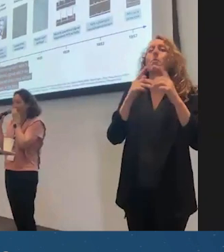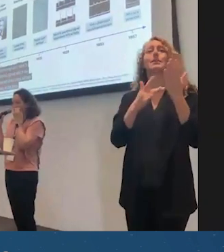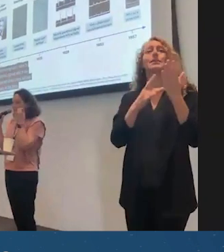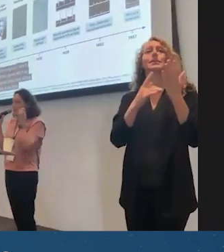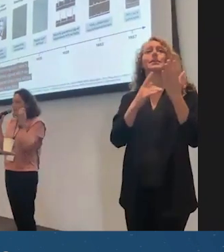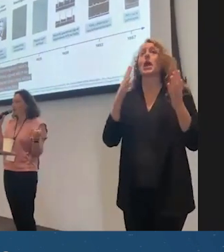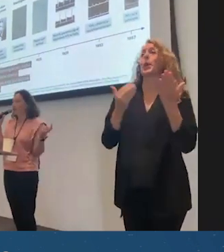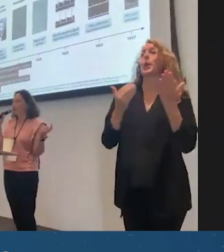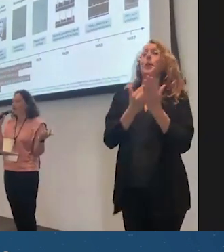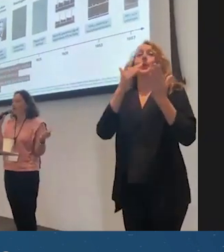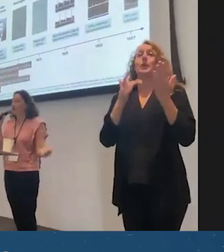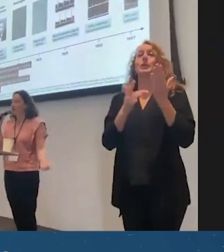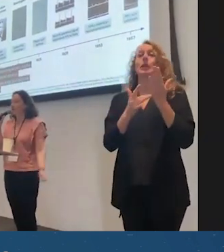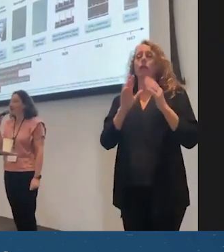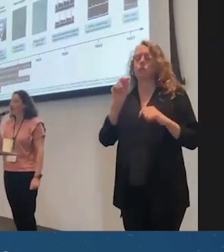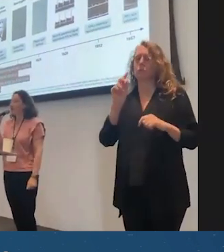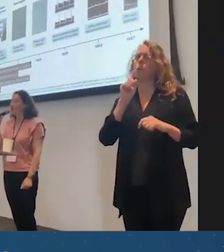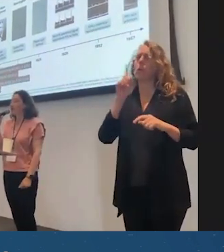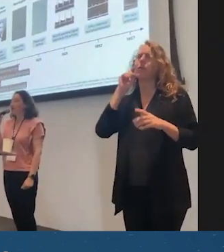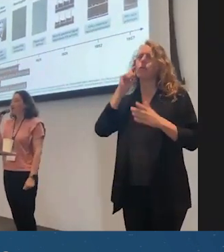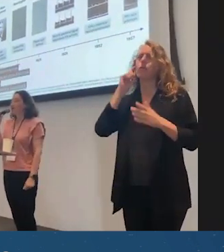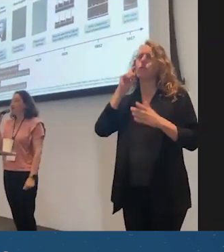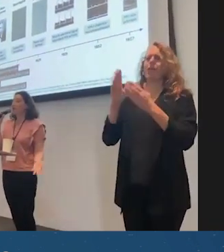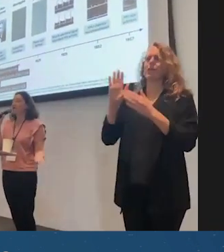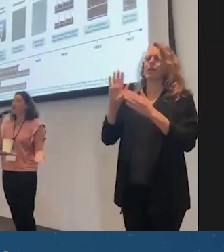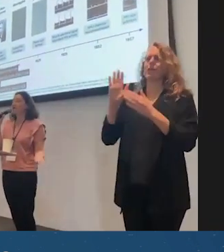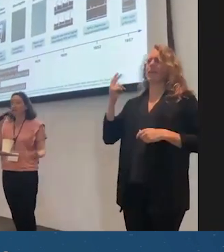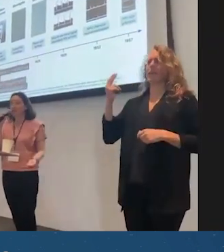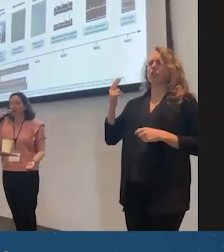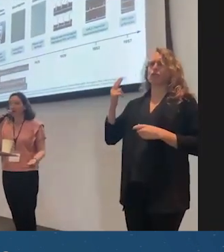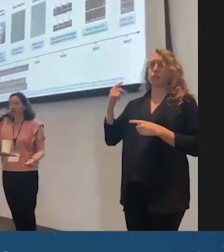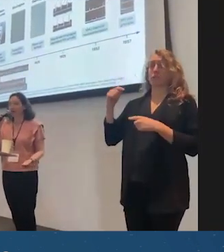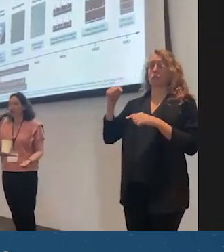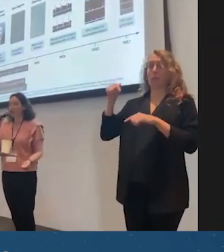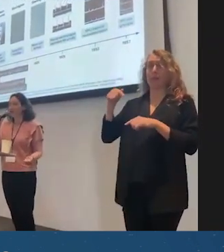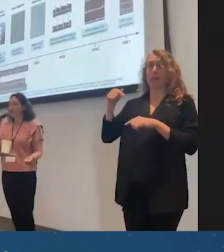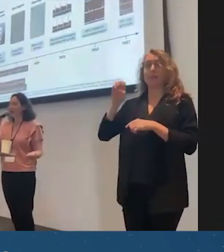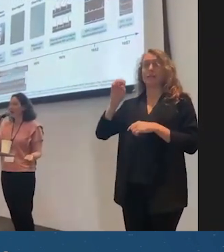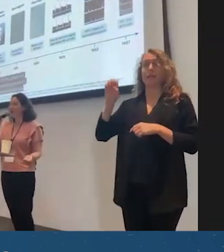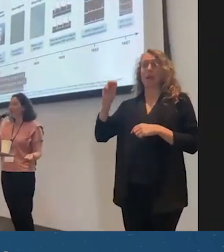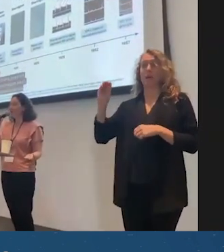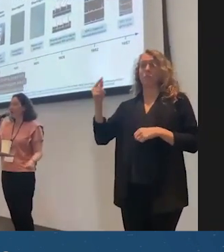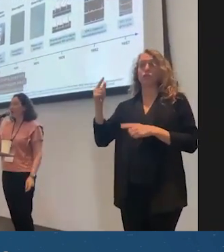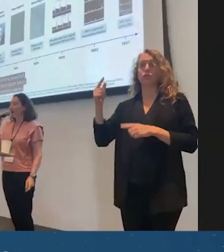and I think it's important to acknowledge history also. So this technology has been around for some time.